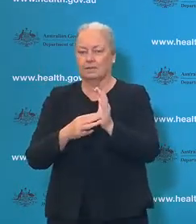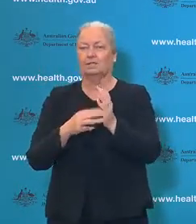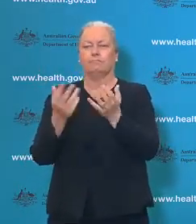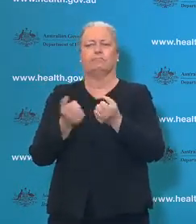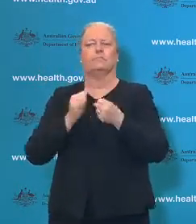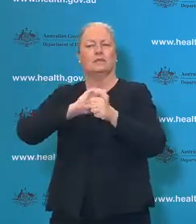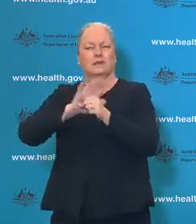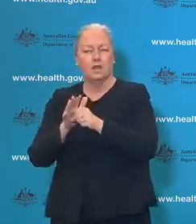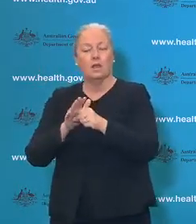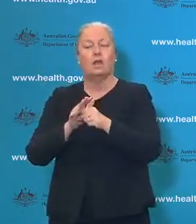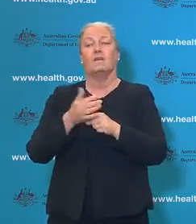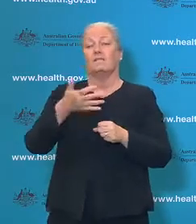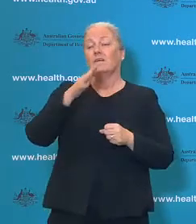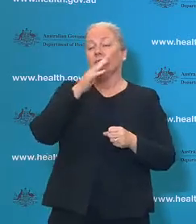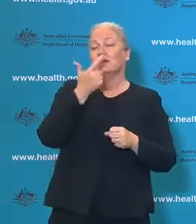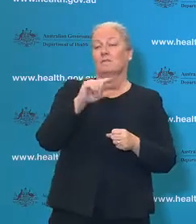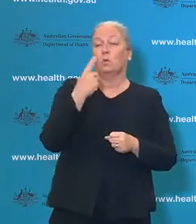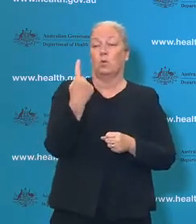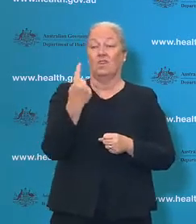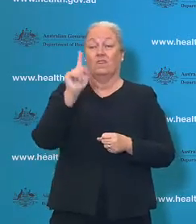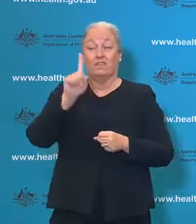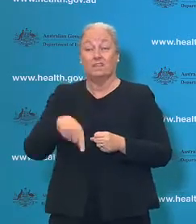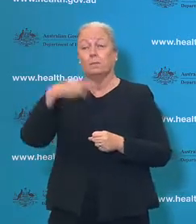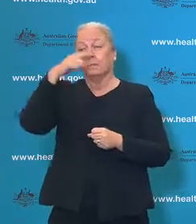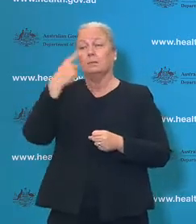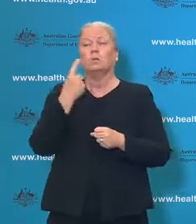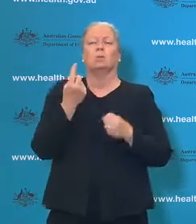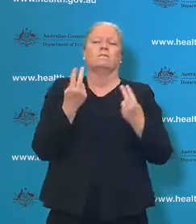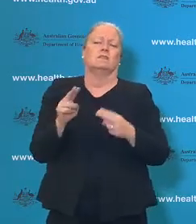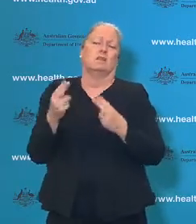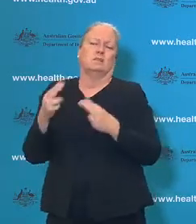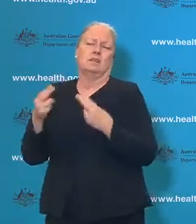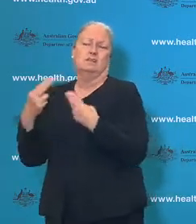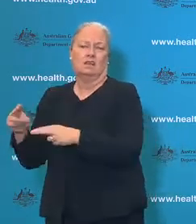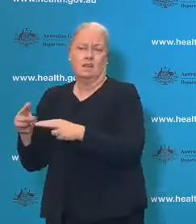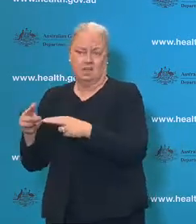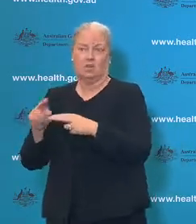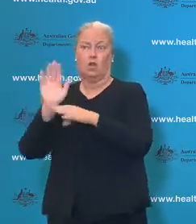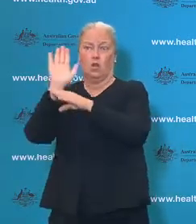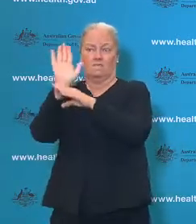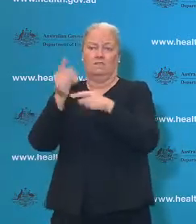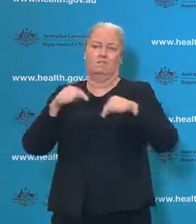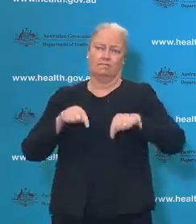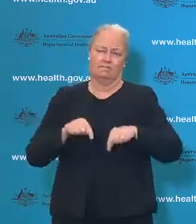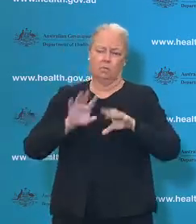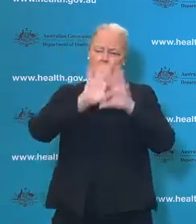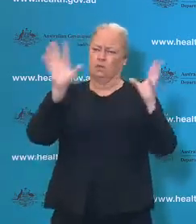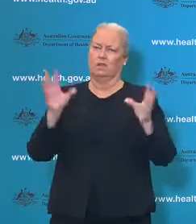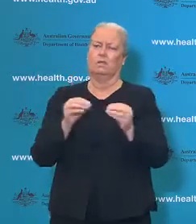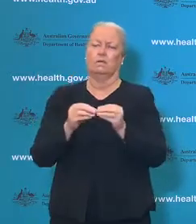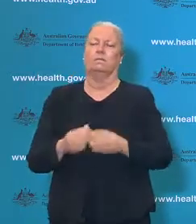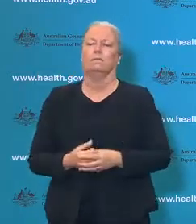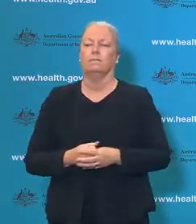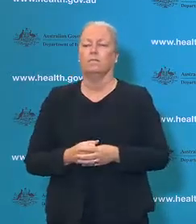571,000 deaths having been reported right around the world. 284 people have